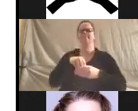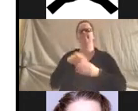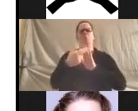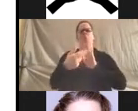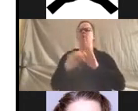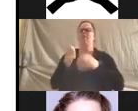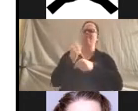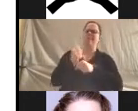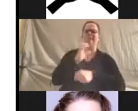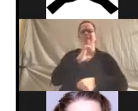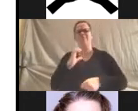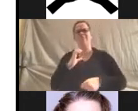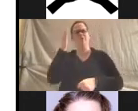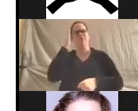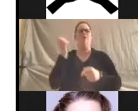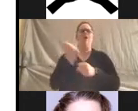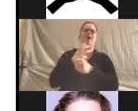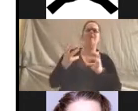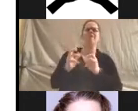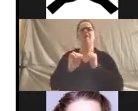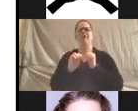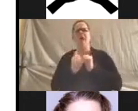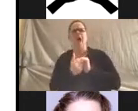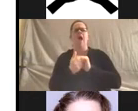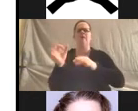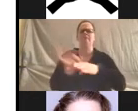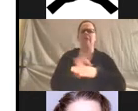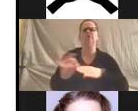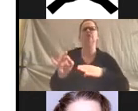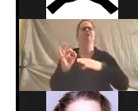about how a rulemaking committee functions or operates.